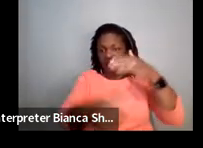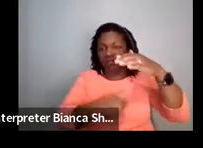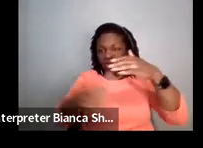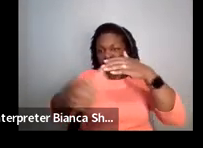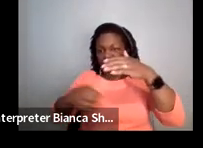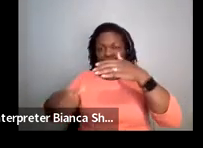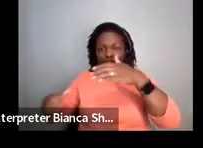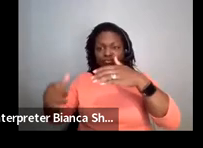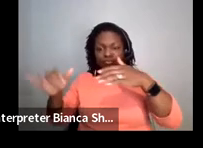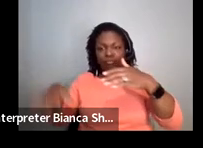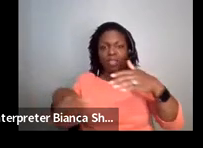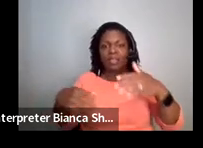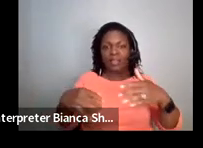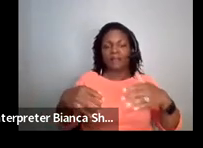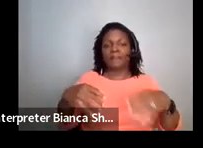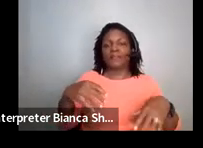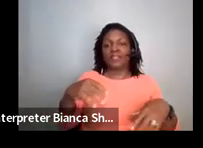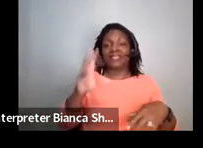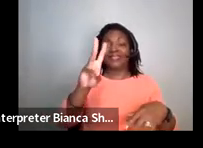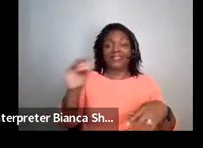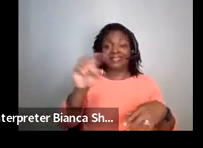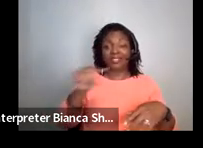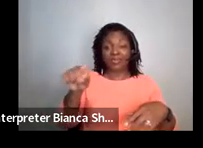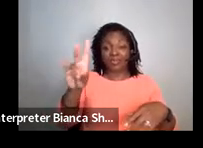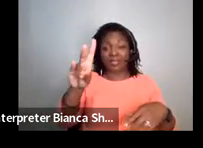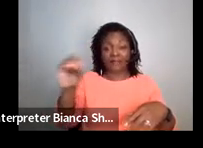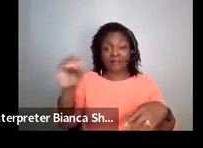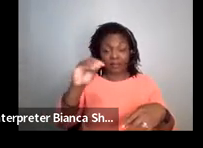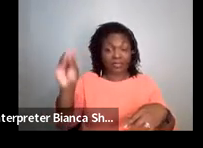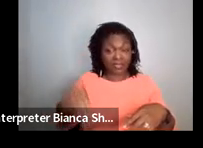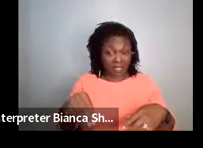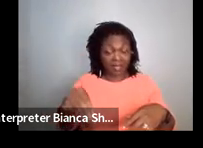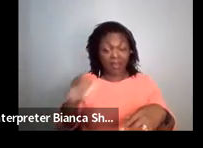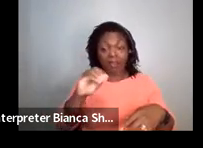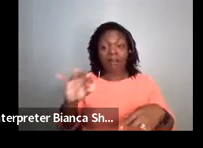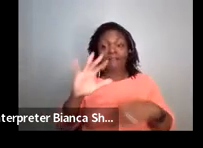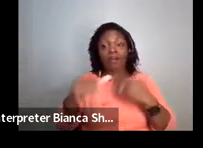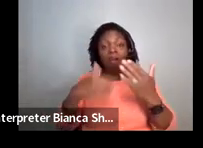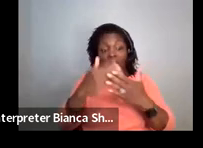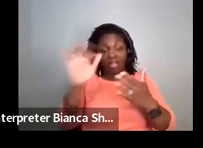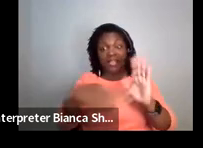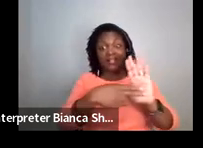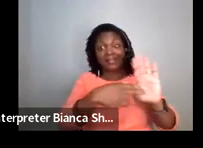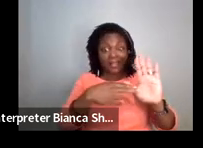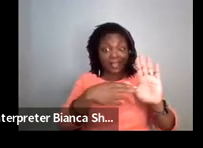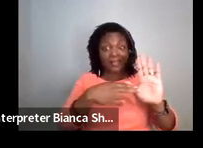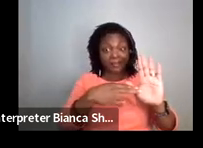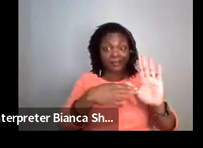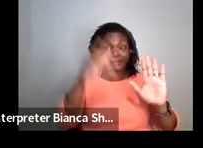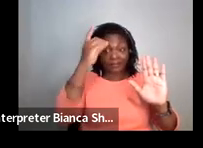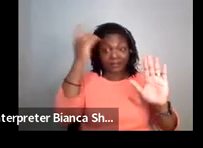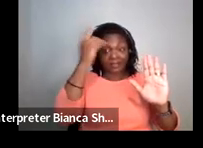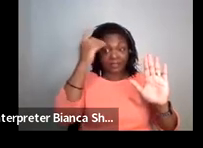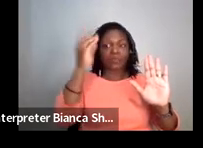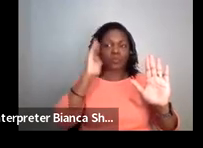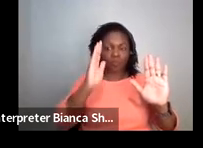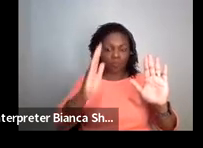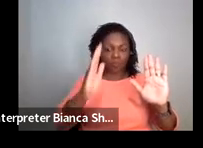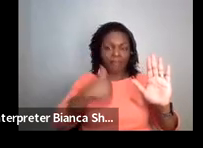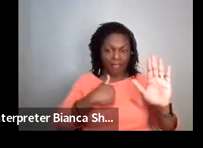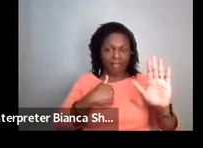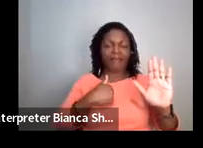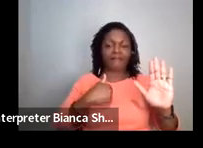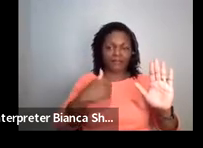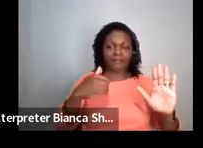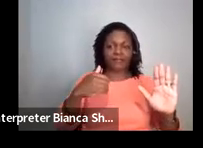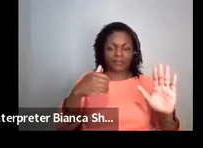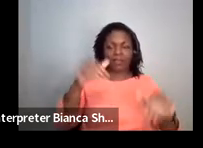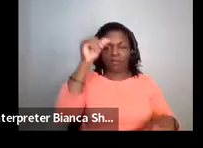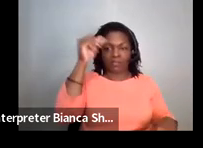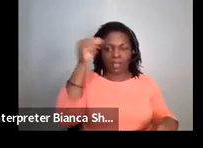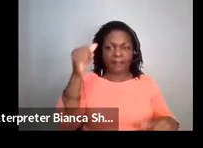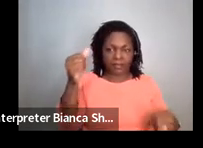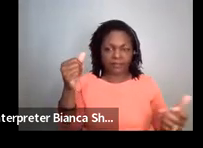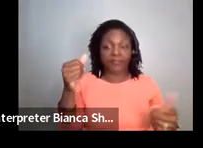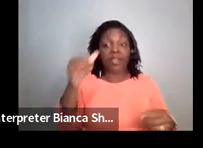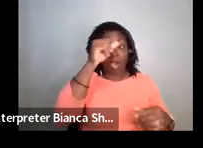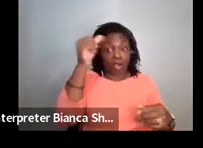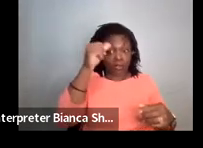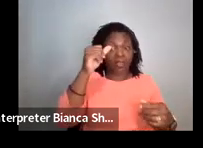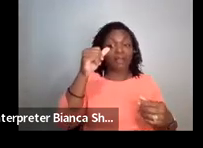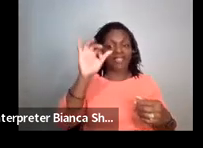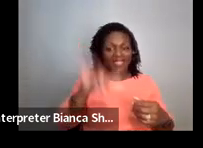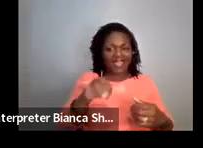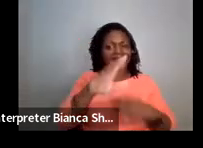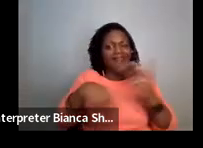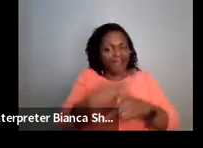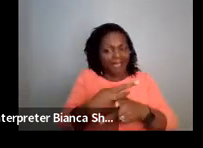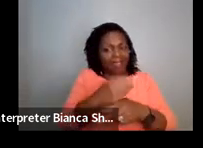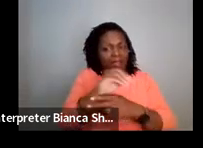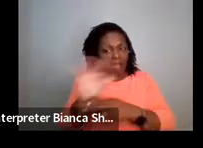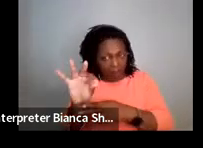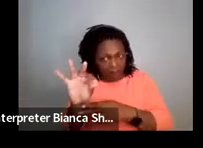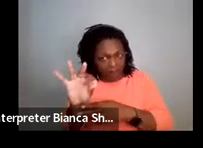Okay, 60. to 70% of all diagnosis of dementia's will be all times. So you understand all timers is a form of dementia.